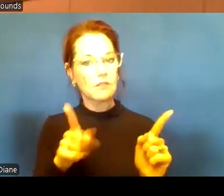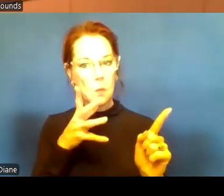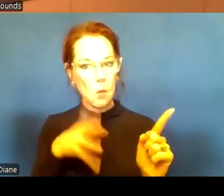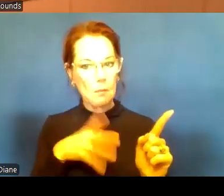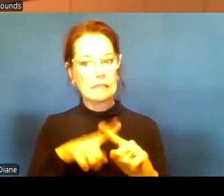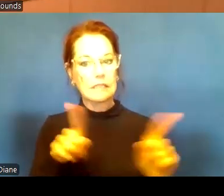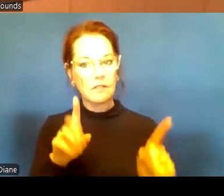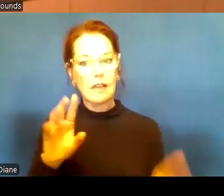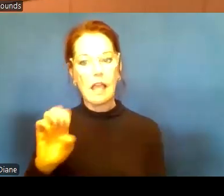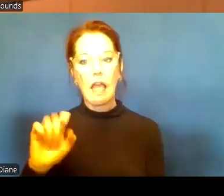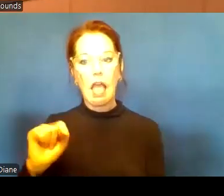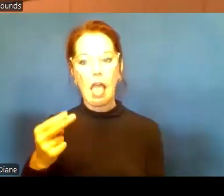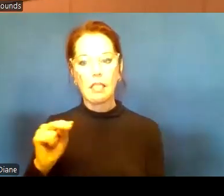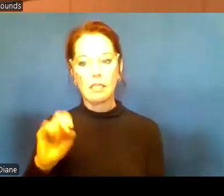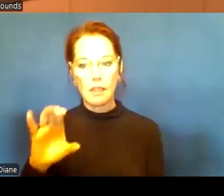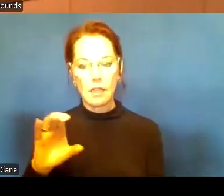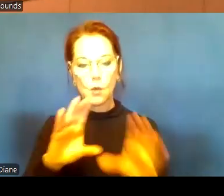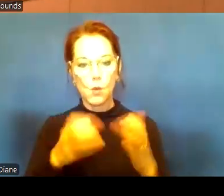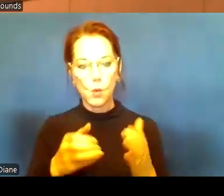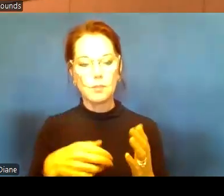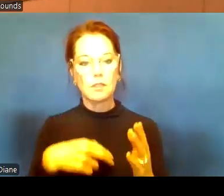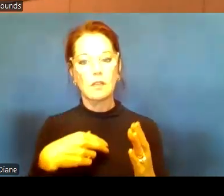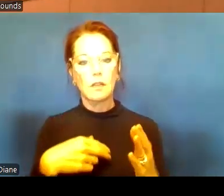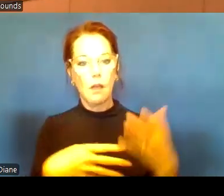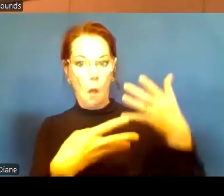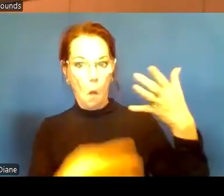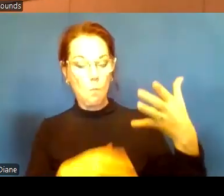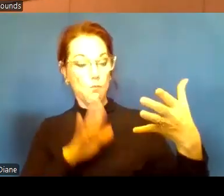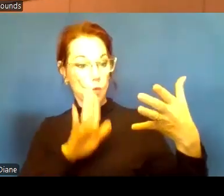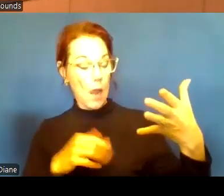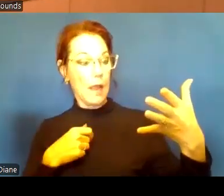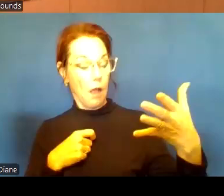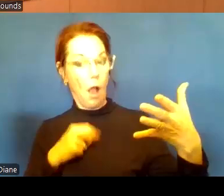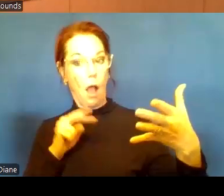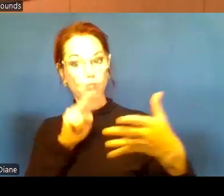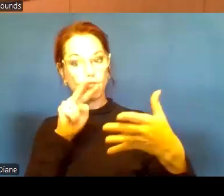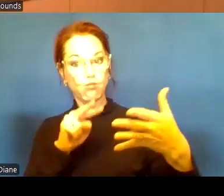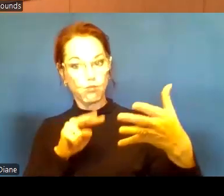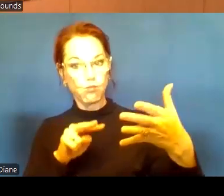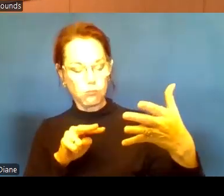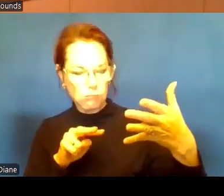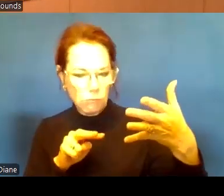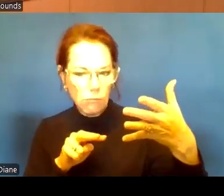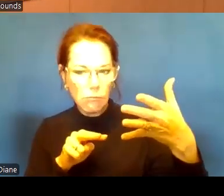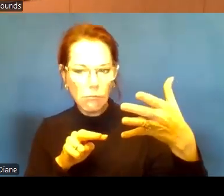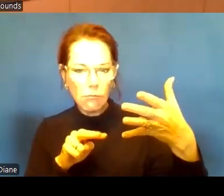races were acknowledged which was great but unfortunately no Asian-American women were